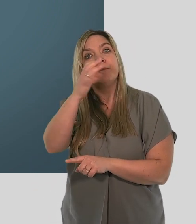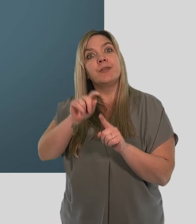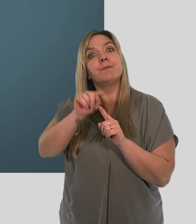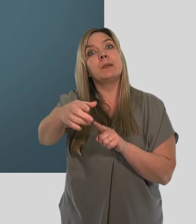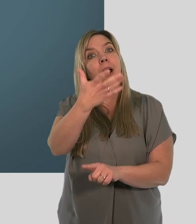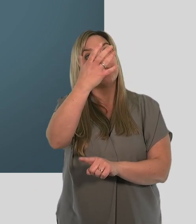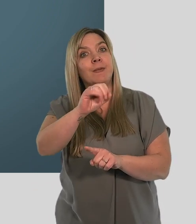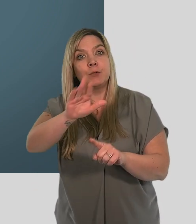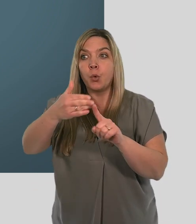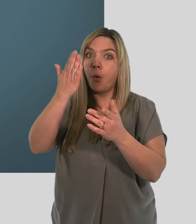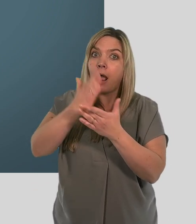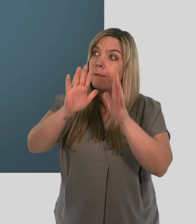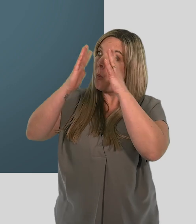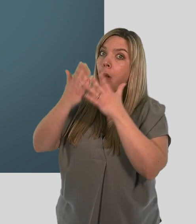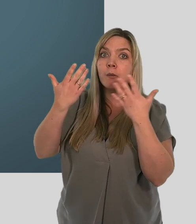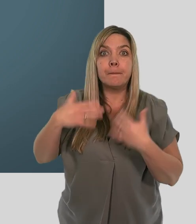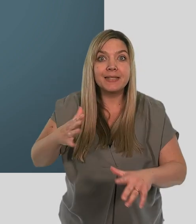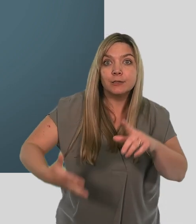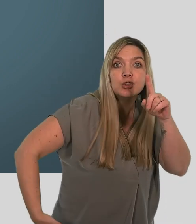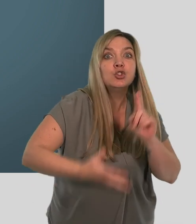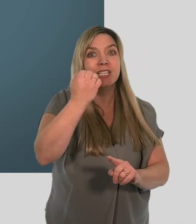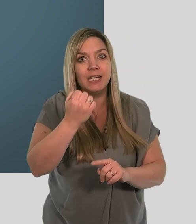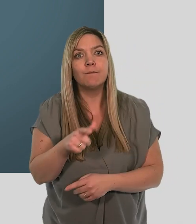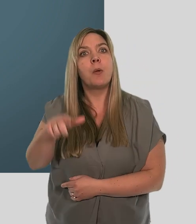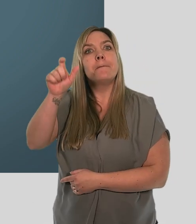If the 50-by-50 goal were achieved globally,